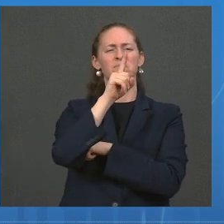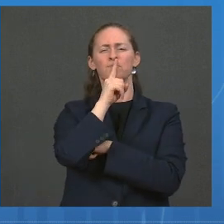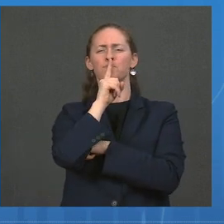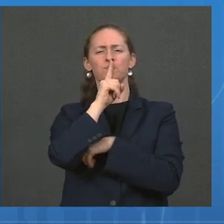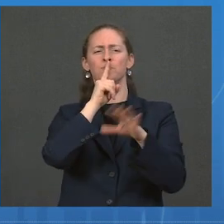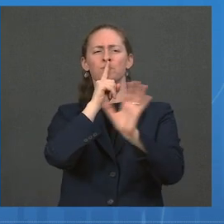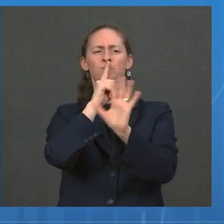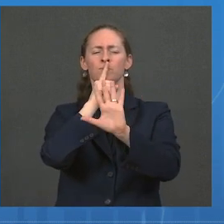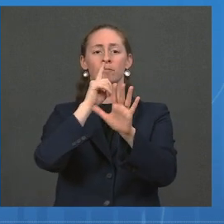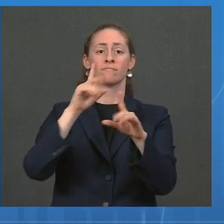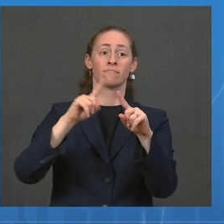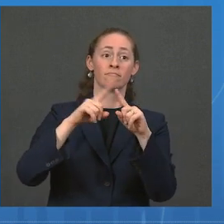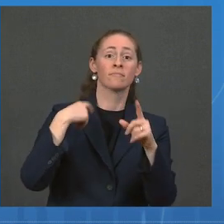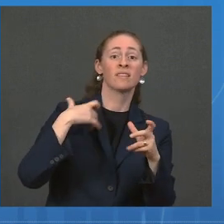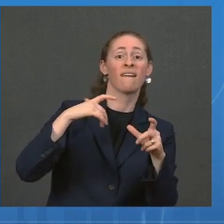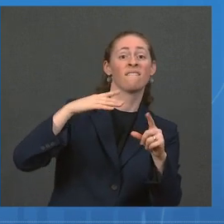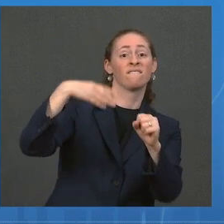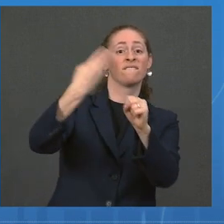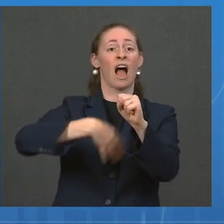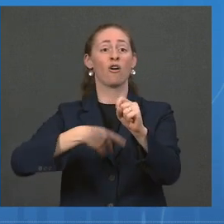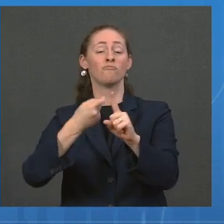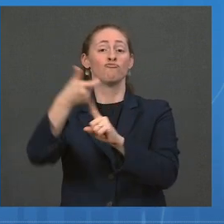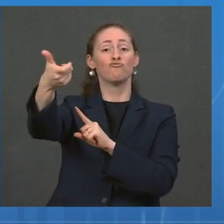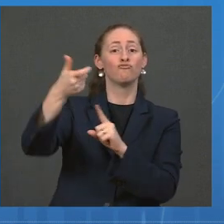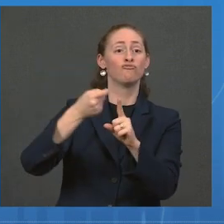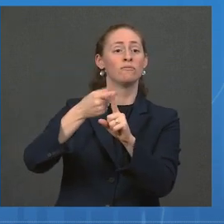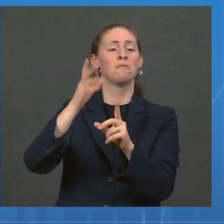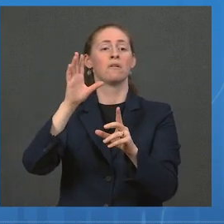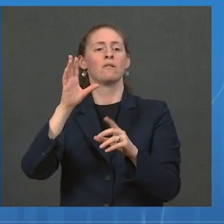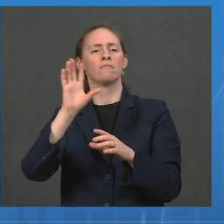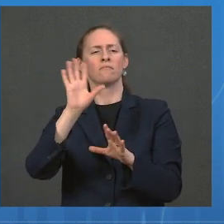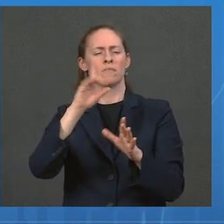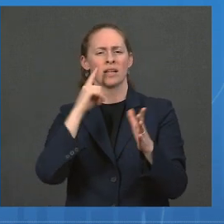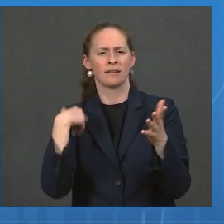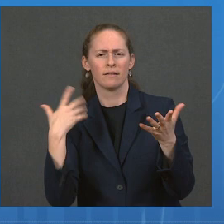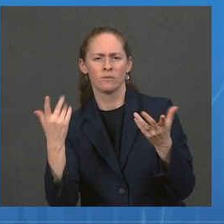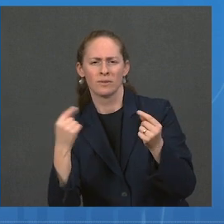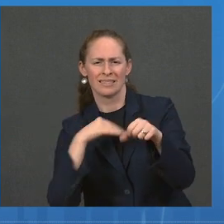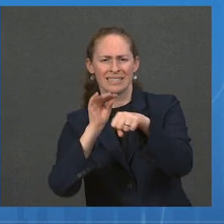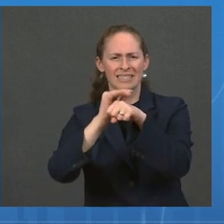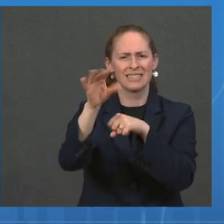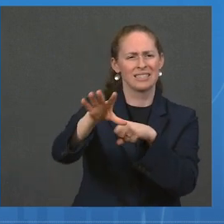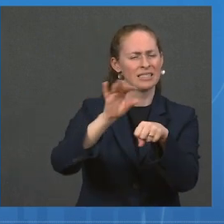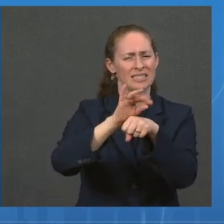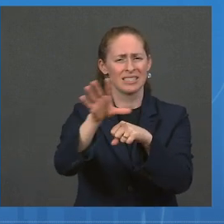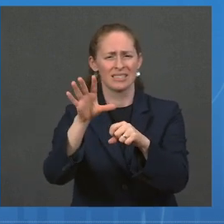from federal service until after they've gone through a process of education and counseling.